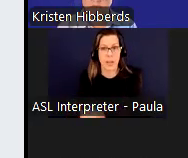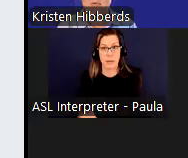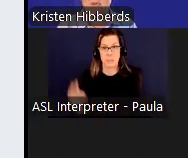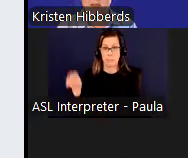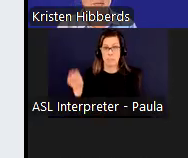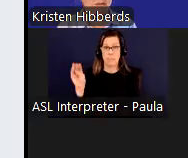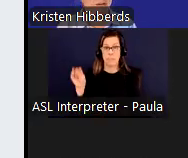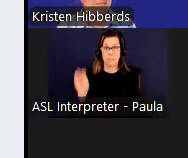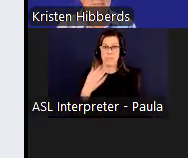Thank you, John.